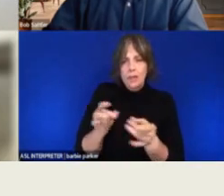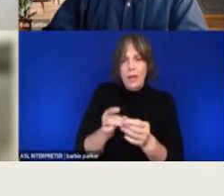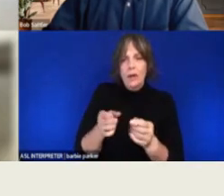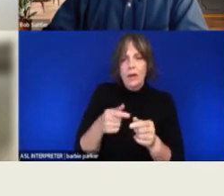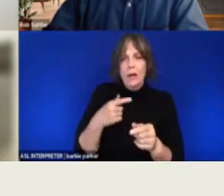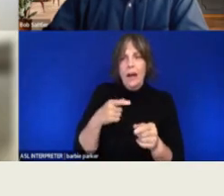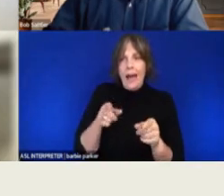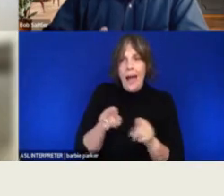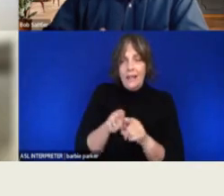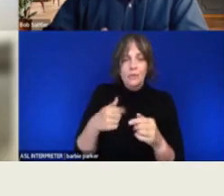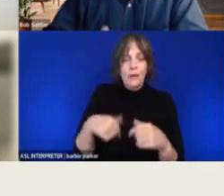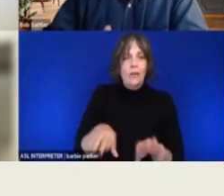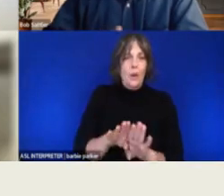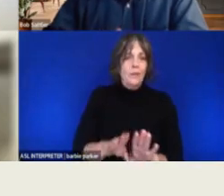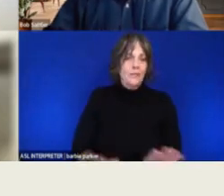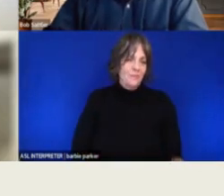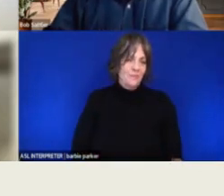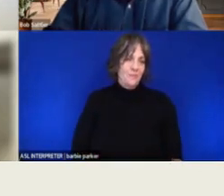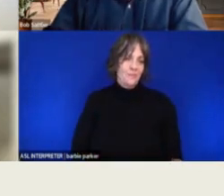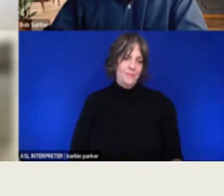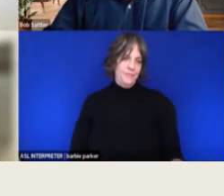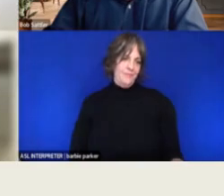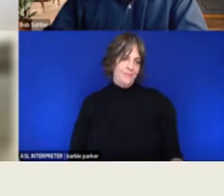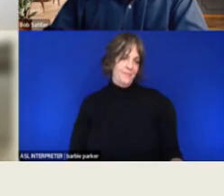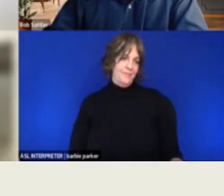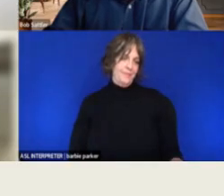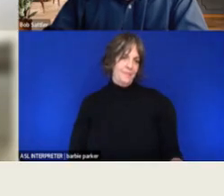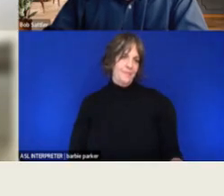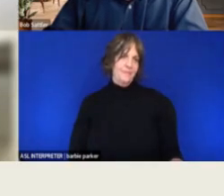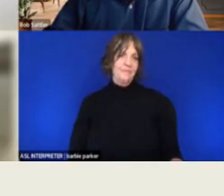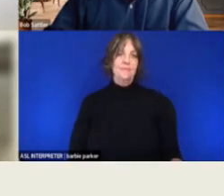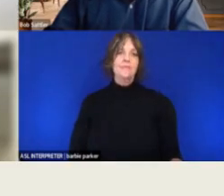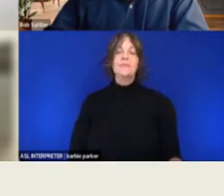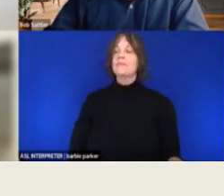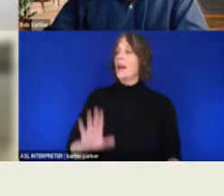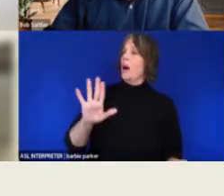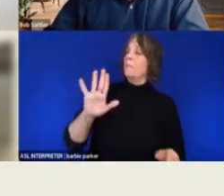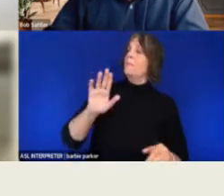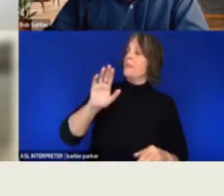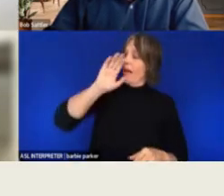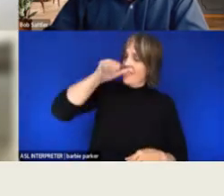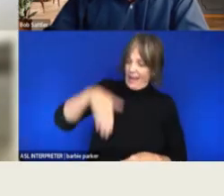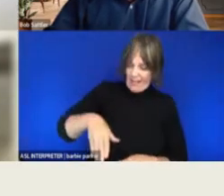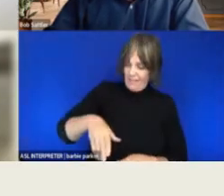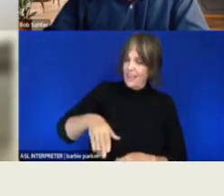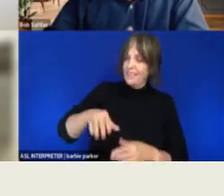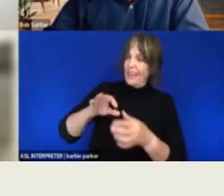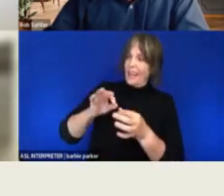Bob Sattler: You know, again, using the elephant analogy, you're not gonna eat the whole elephant all at once. It's one